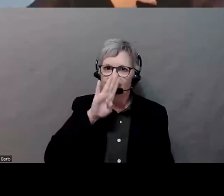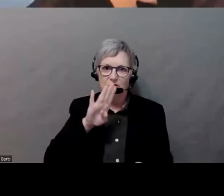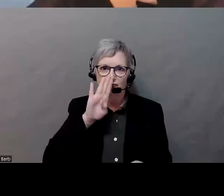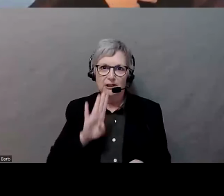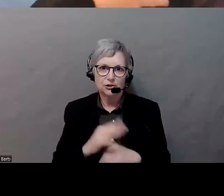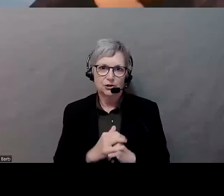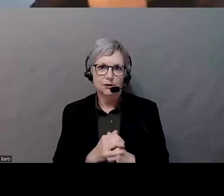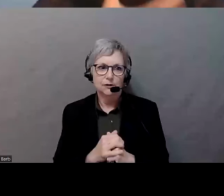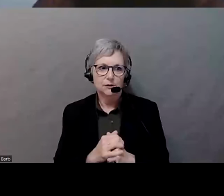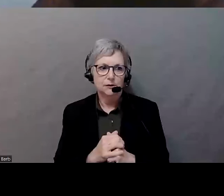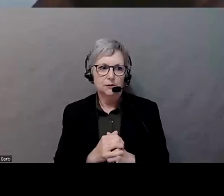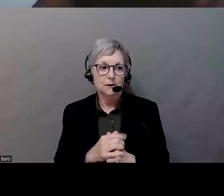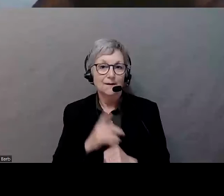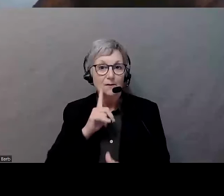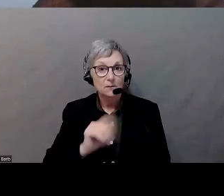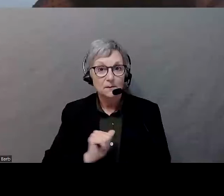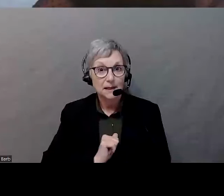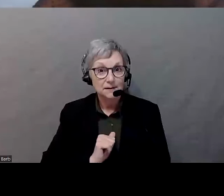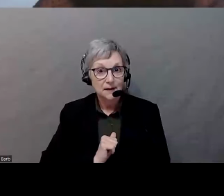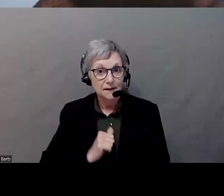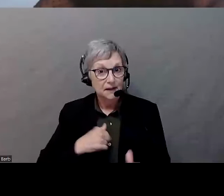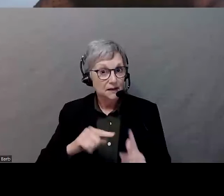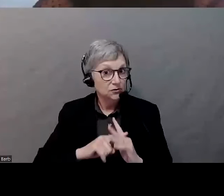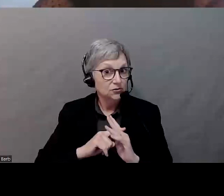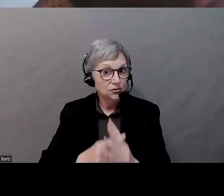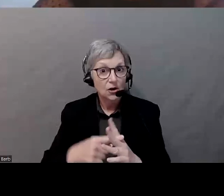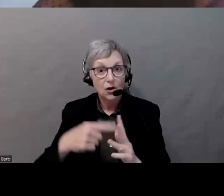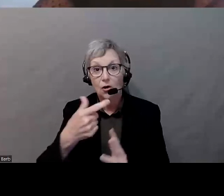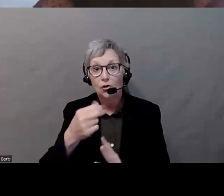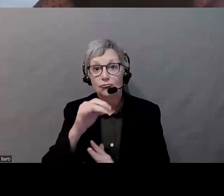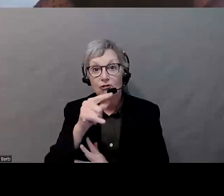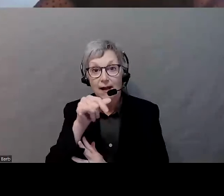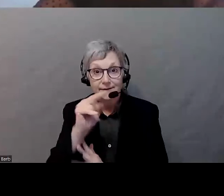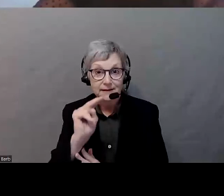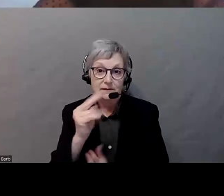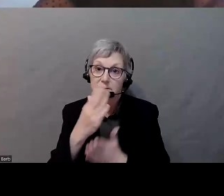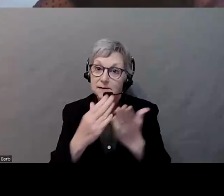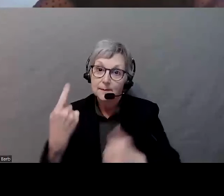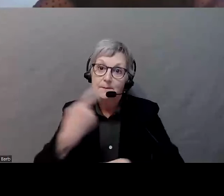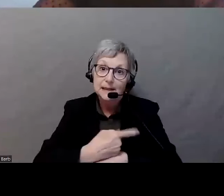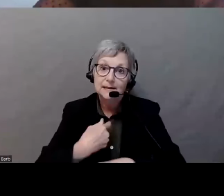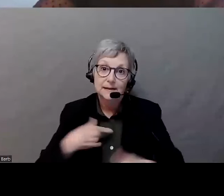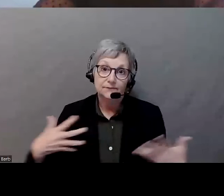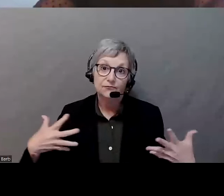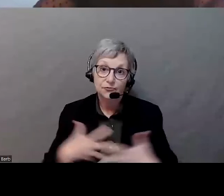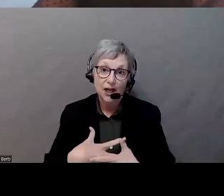WHEN I FIRST STARTED, THERE WERE DAYS WHERE I WAS AFRAID. IT IS